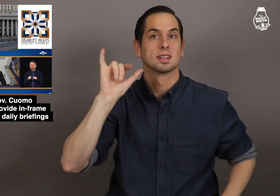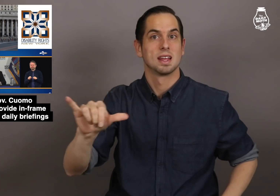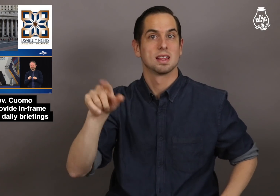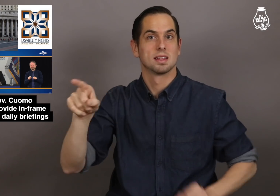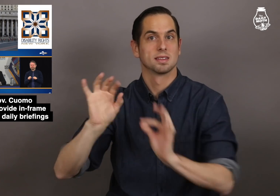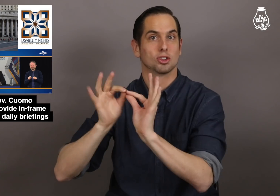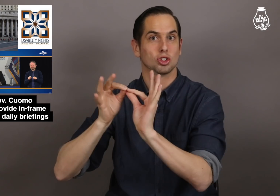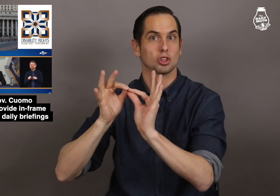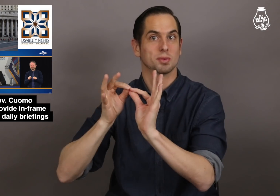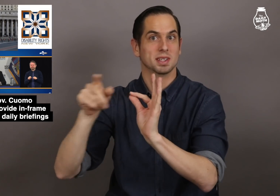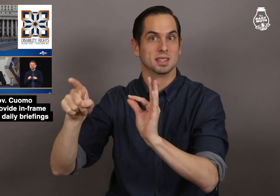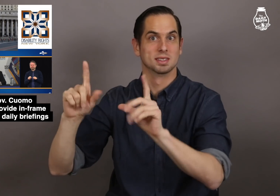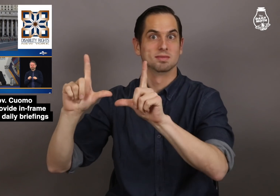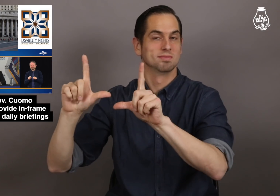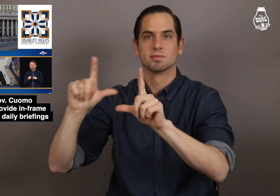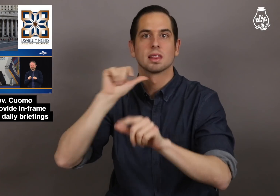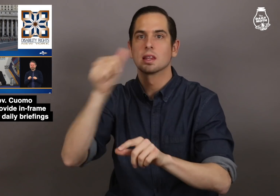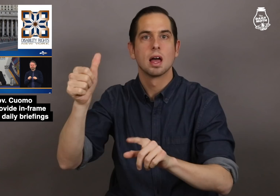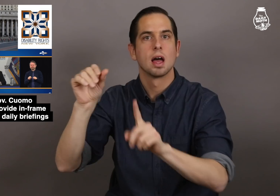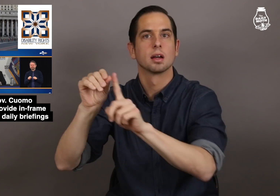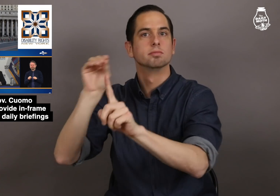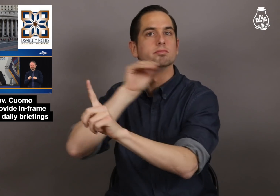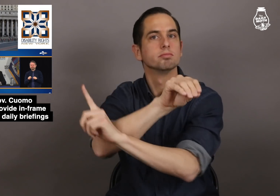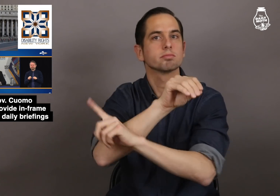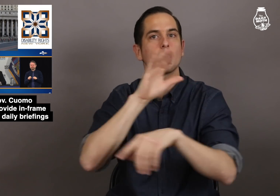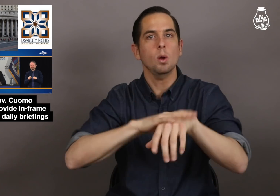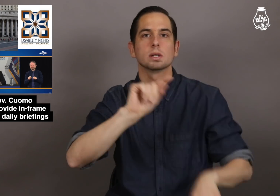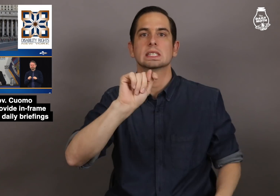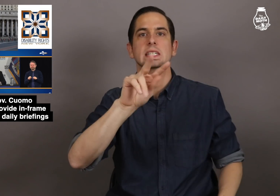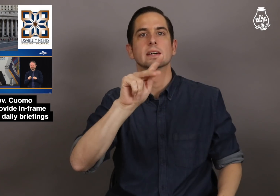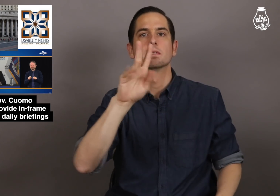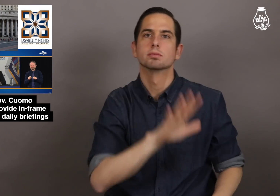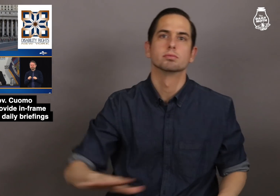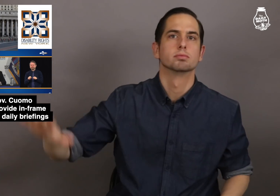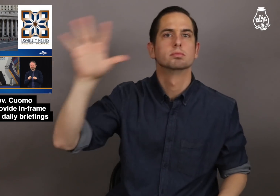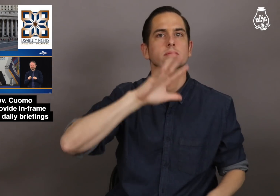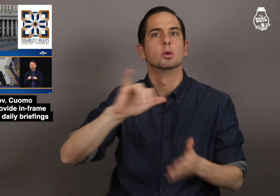but the interpretation is not visible on television screens